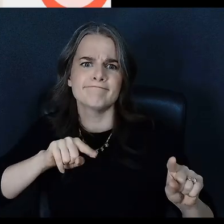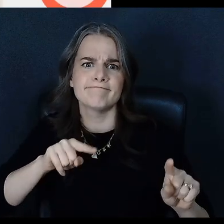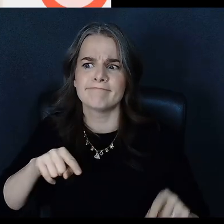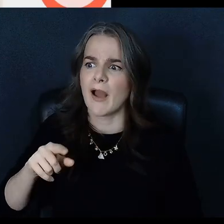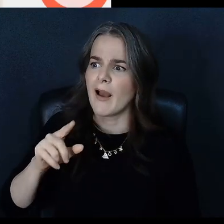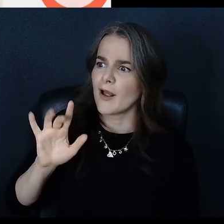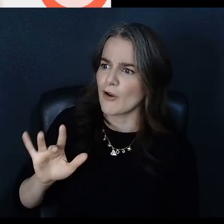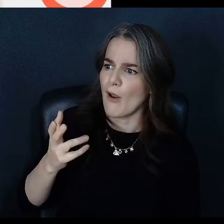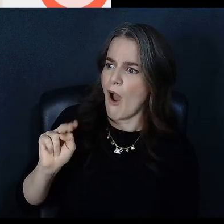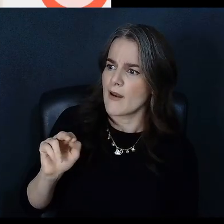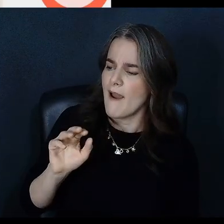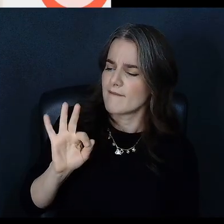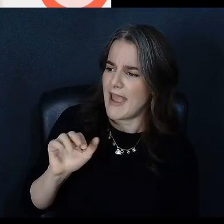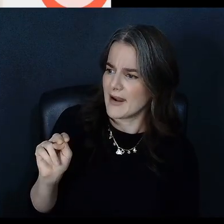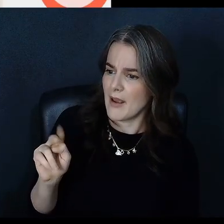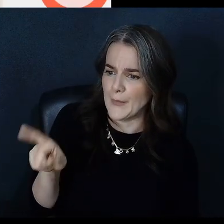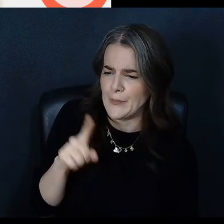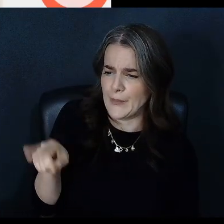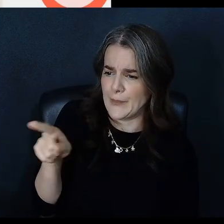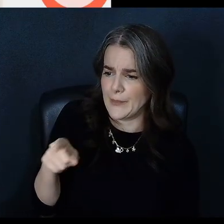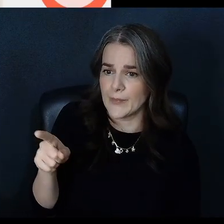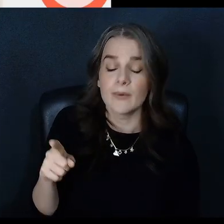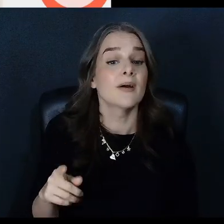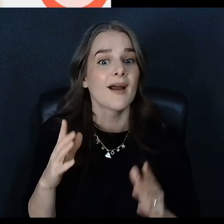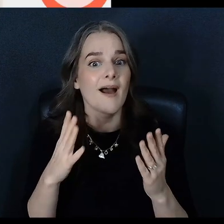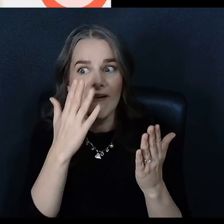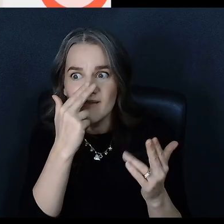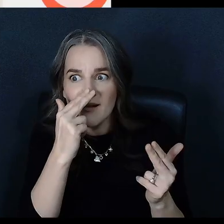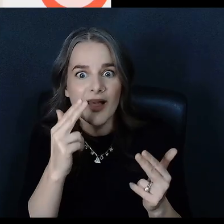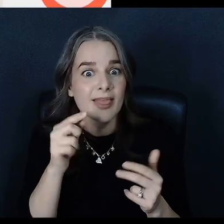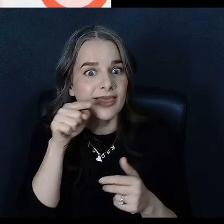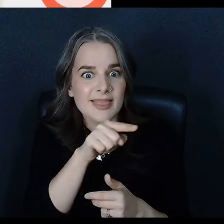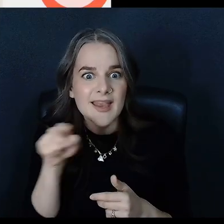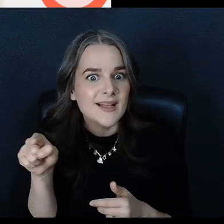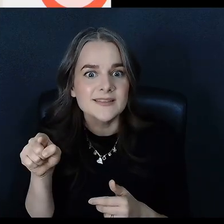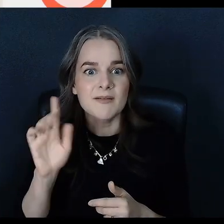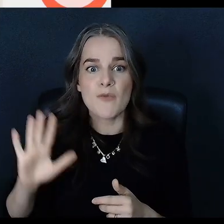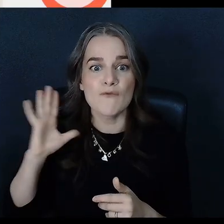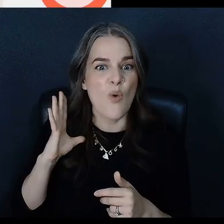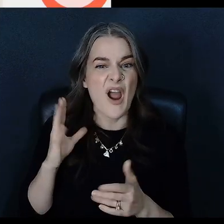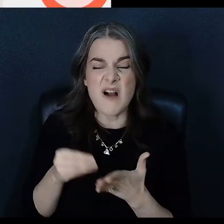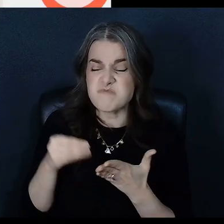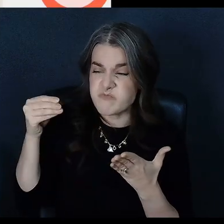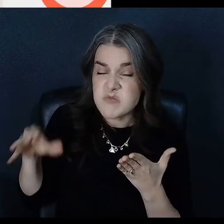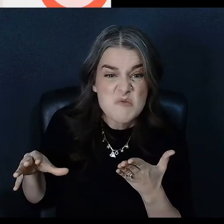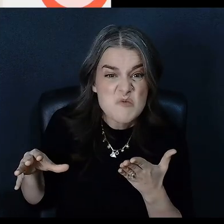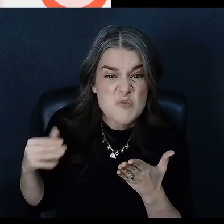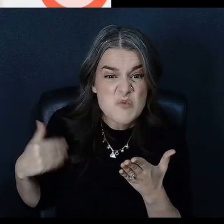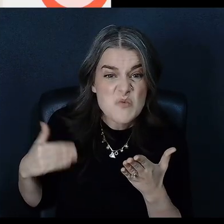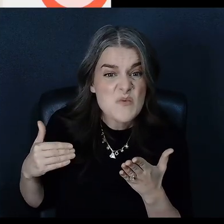get a three pack of those for maybe $20. Control a few things with your Amazon Alexa.